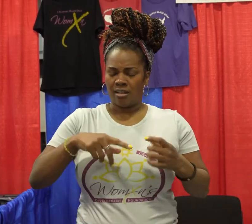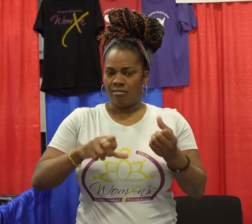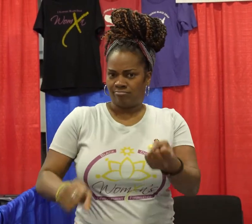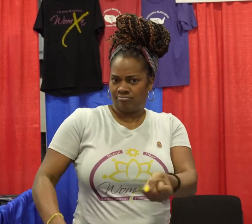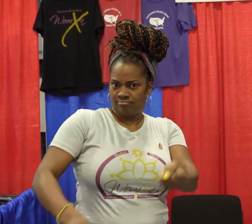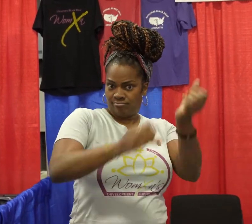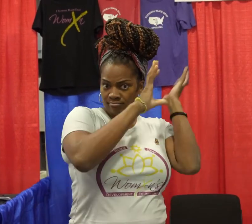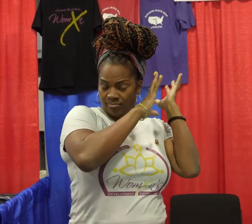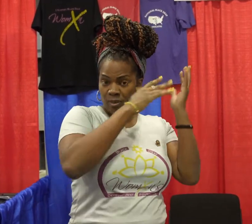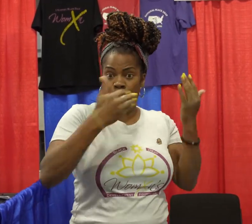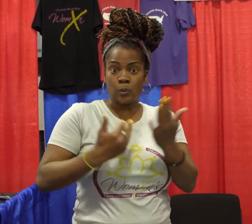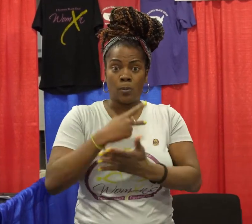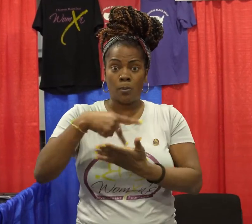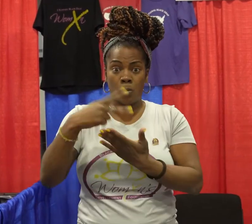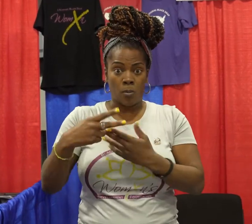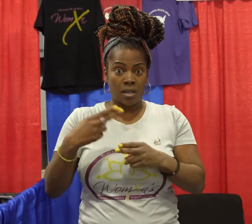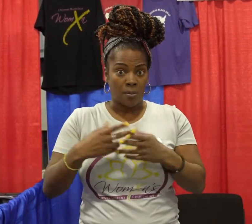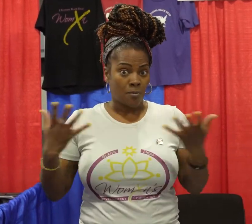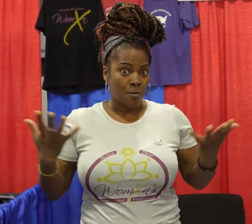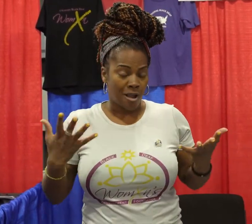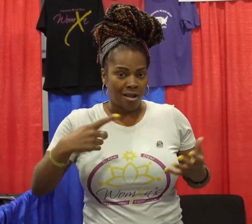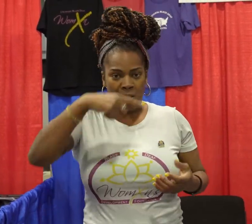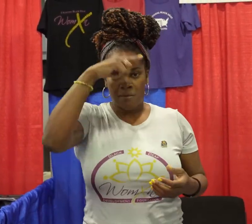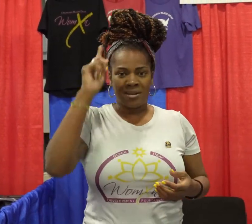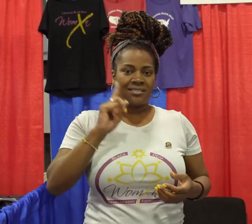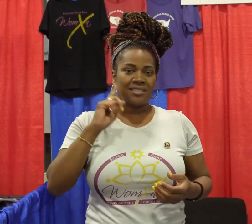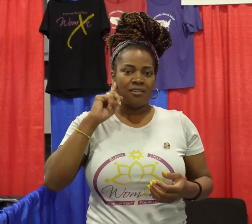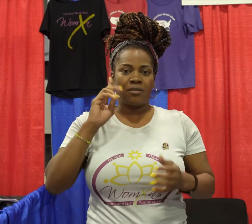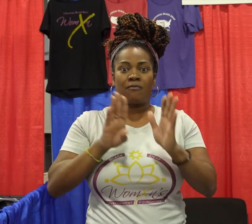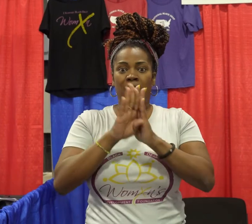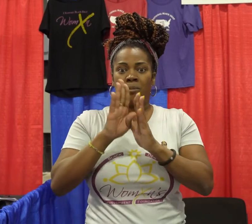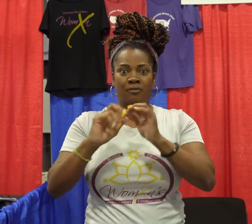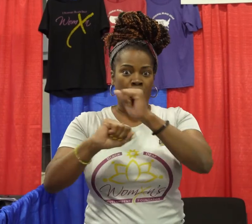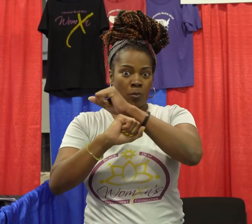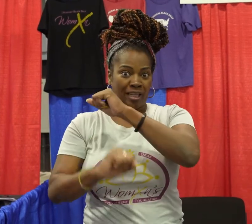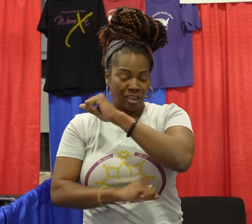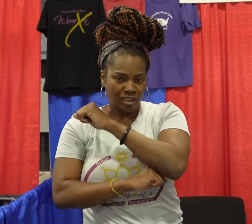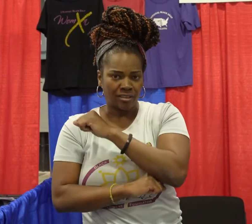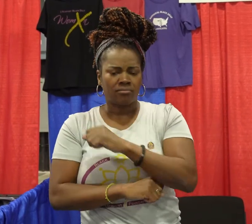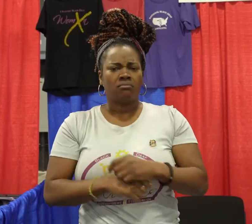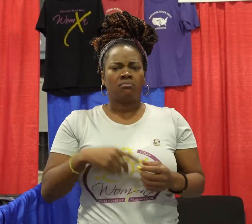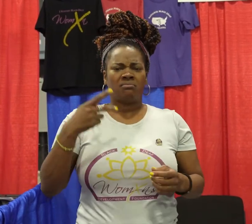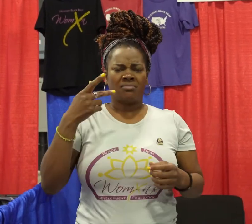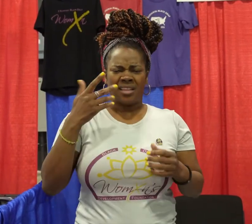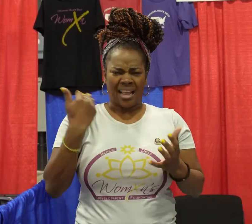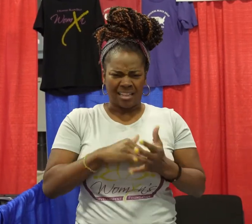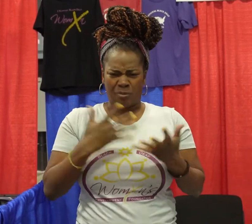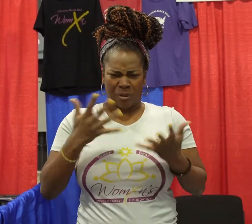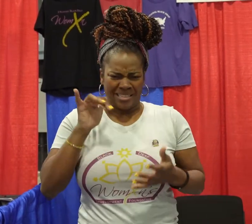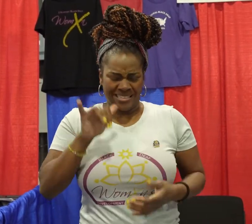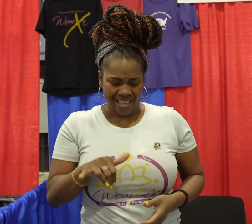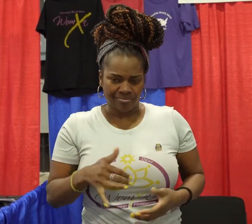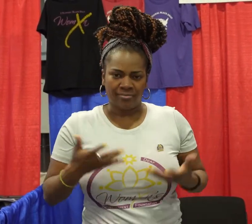Now, we closed it and set up a new program called Black Deaf Women Development Foundation. Again, what's that?